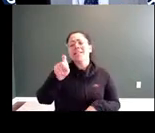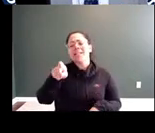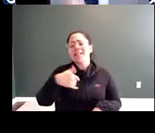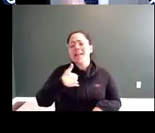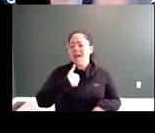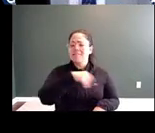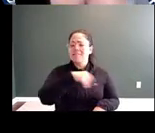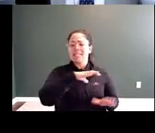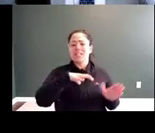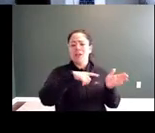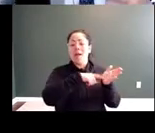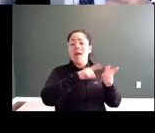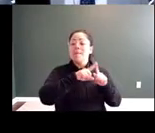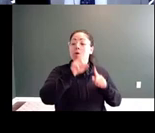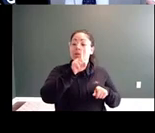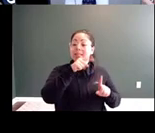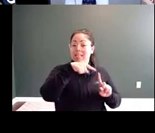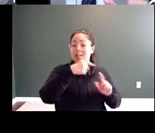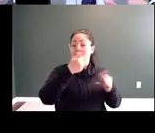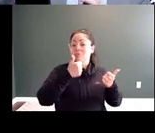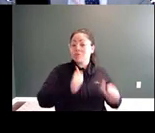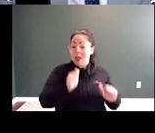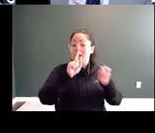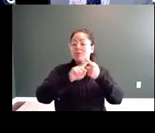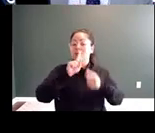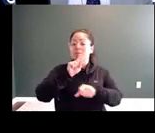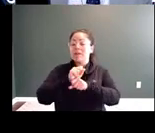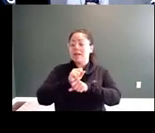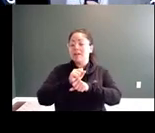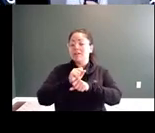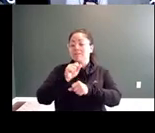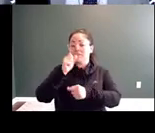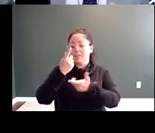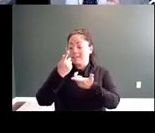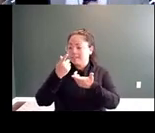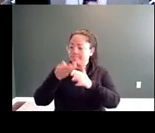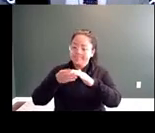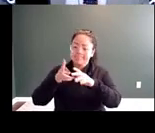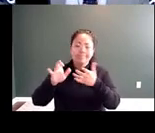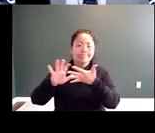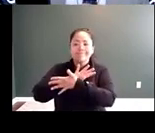if it's part of a wider scheme to try to eliminate a certain national origin groups